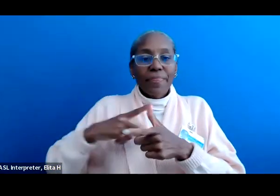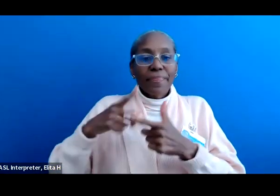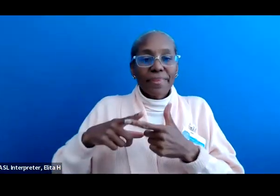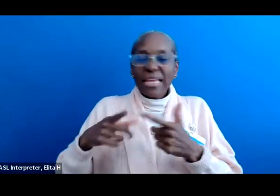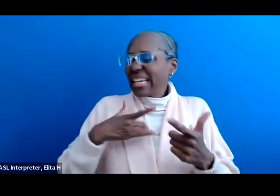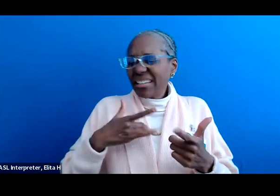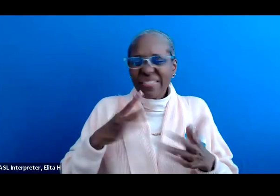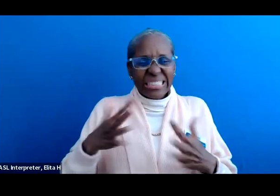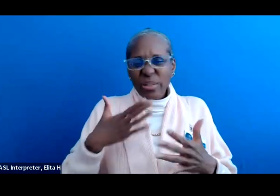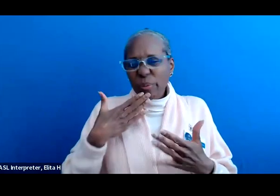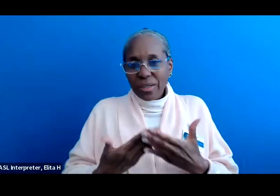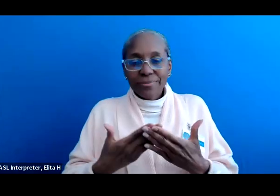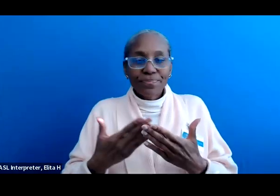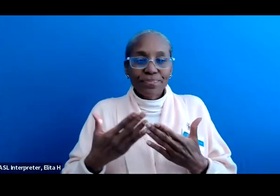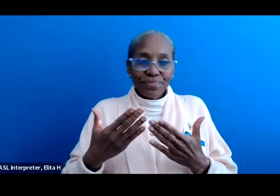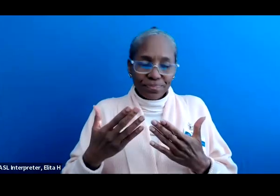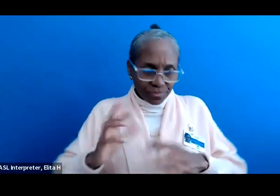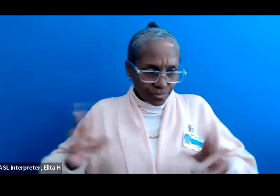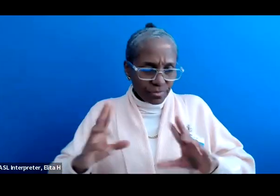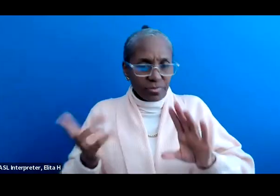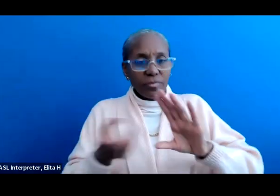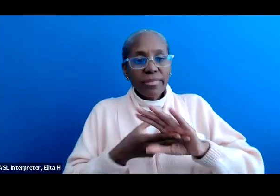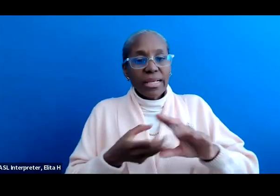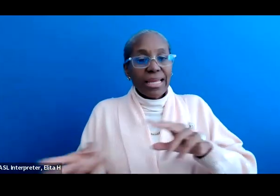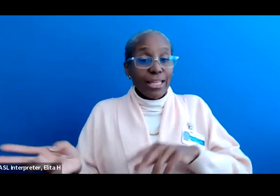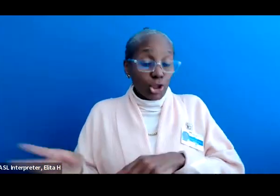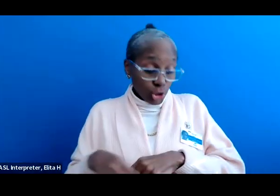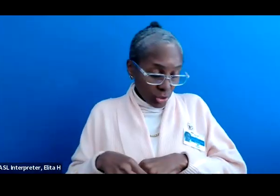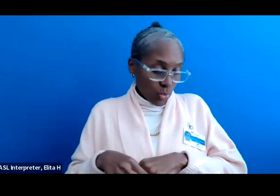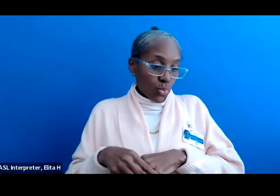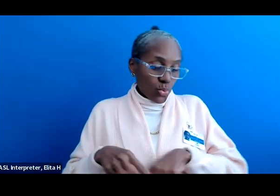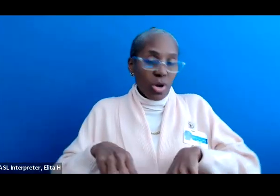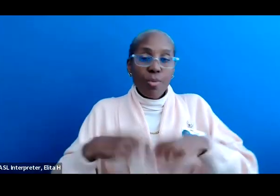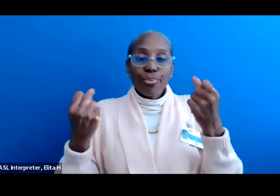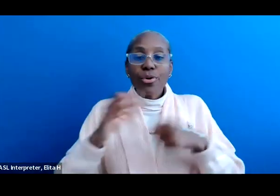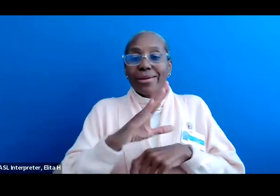feeling well, it wasn't until he got in ready for bed that night. He looked down and he had broken his leg, and it was all